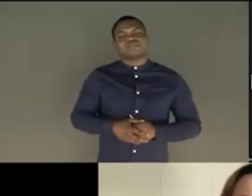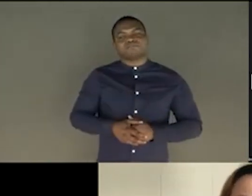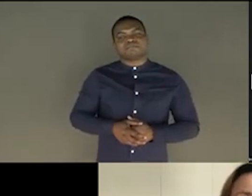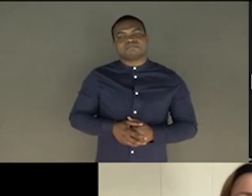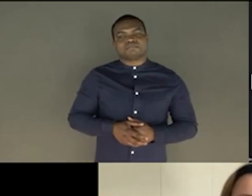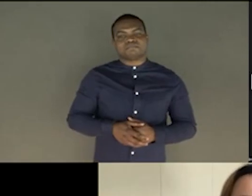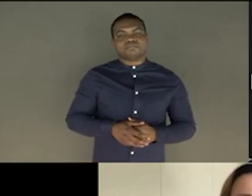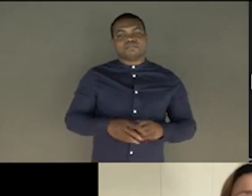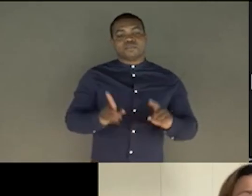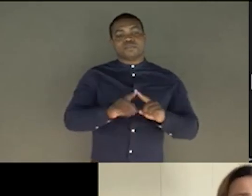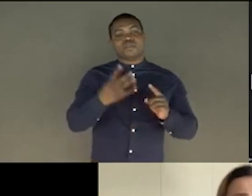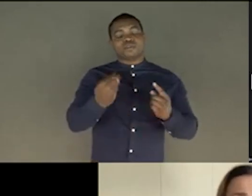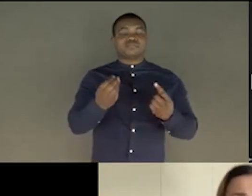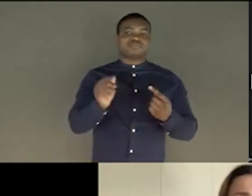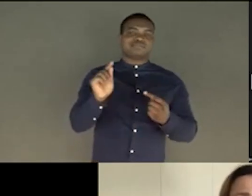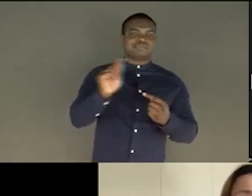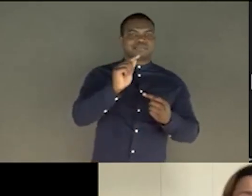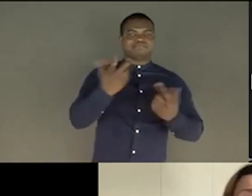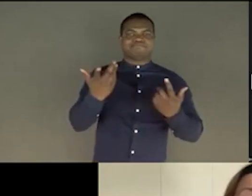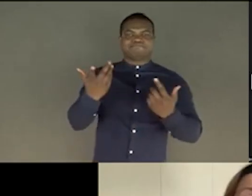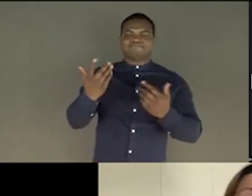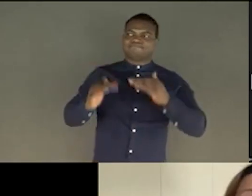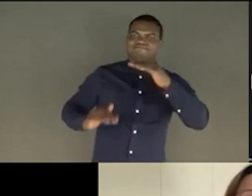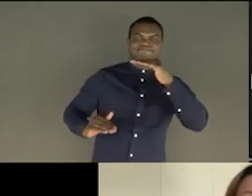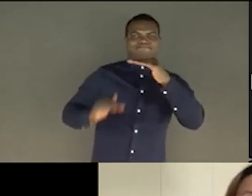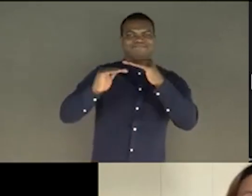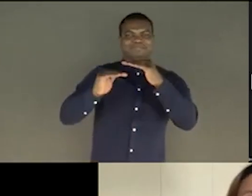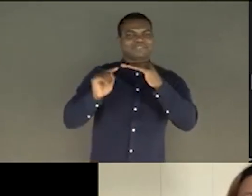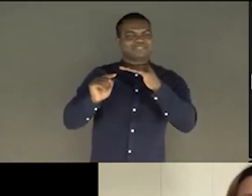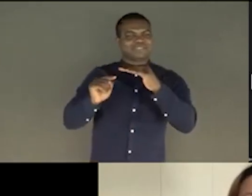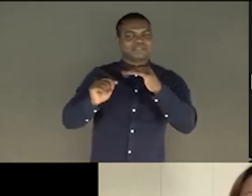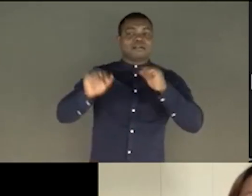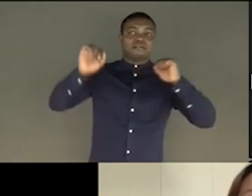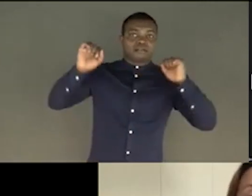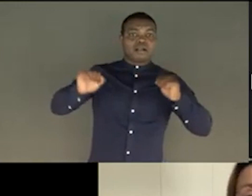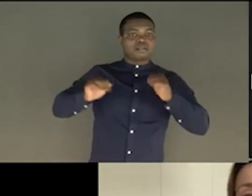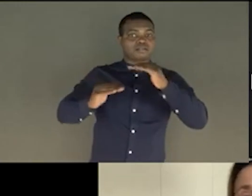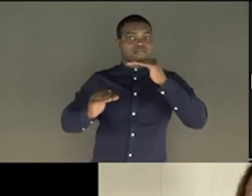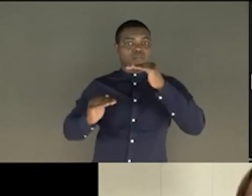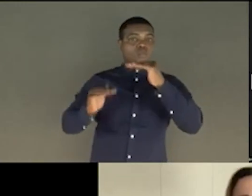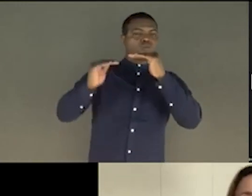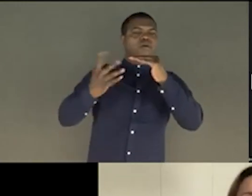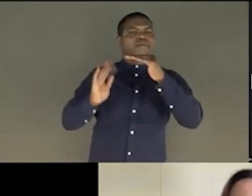of too much then at least some user groups they will become overwhelmed. So I don't think it's kind of don't bother